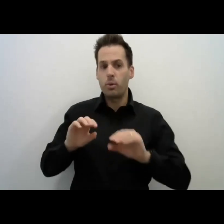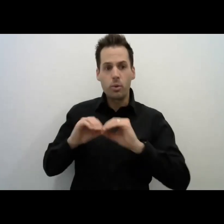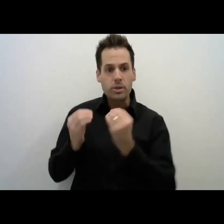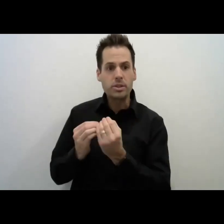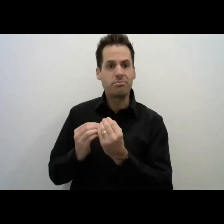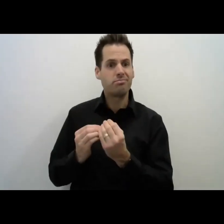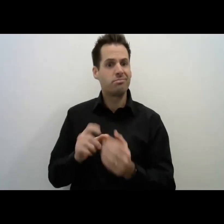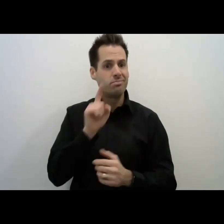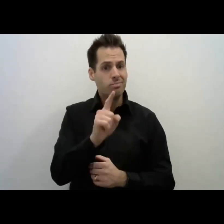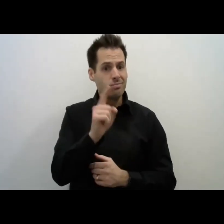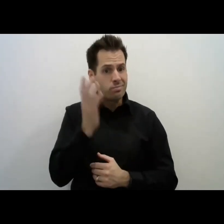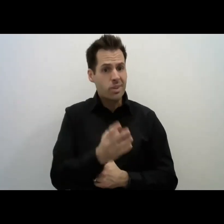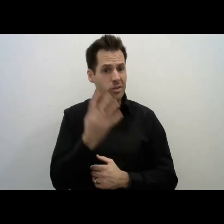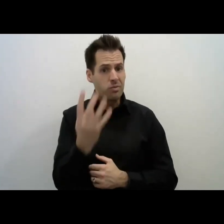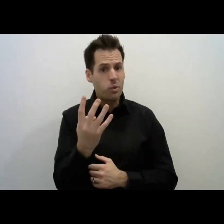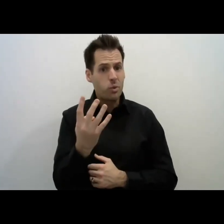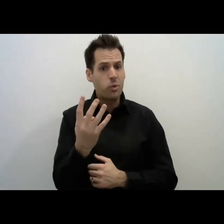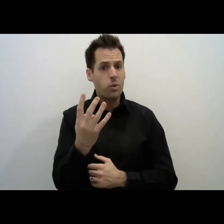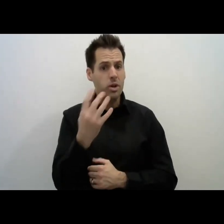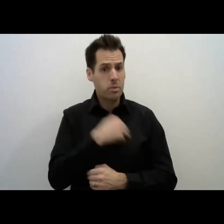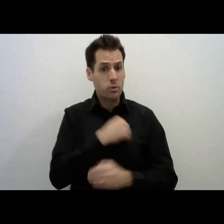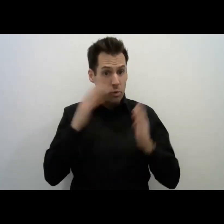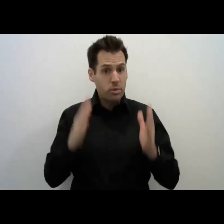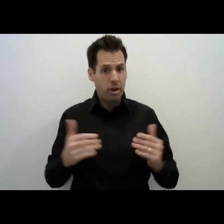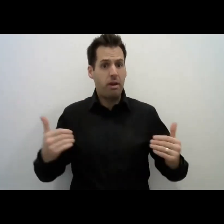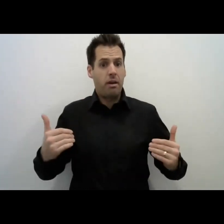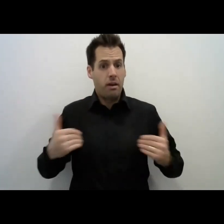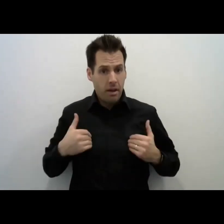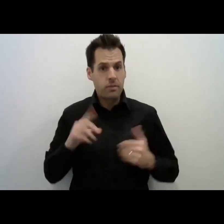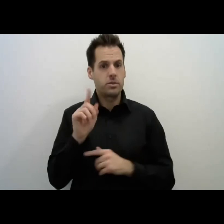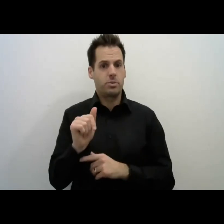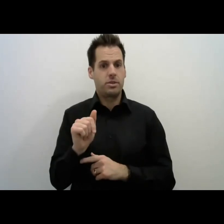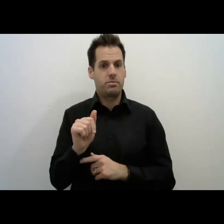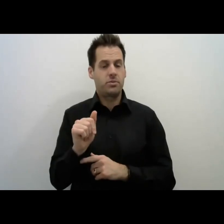disability you likely have colleagues who have disabilities as well or participants that do